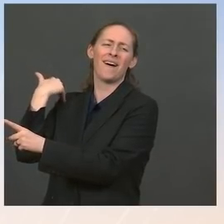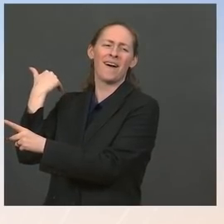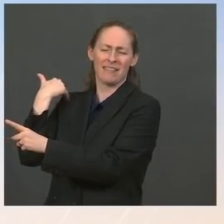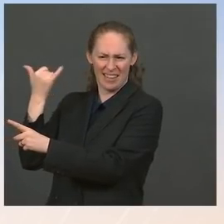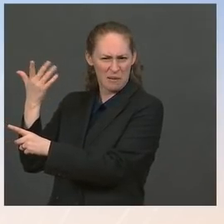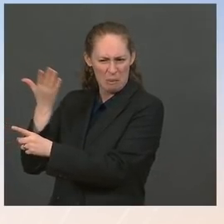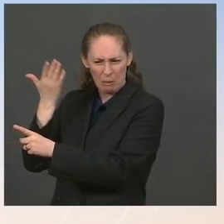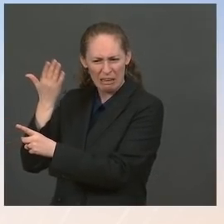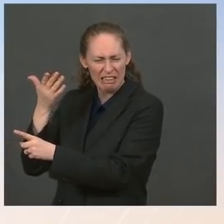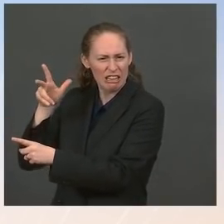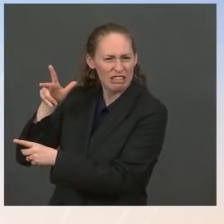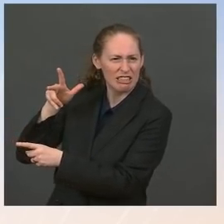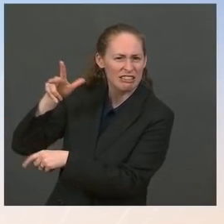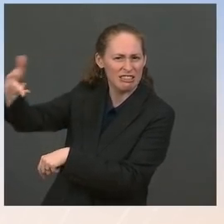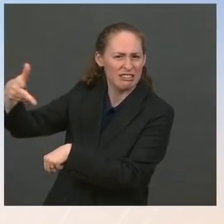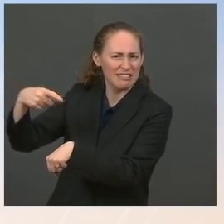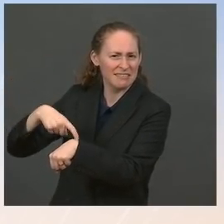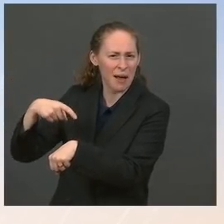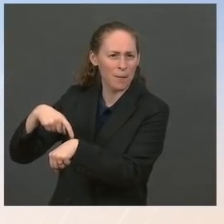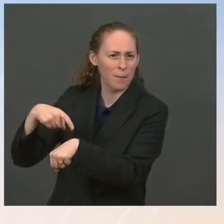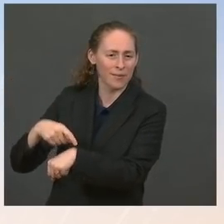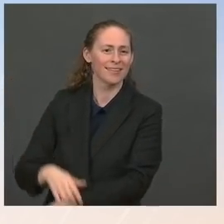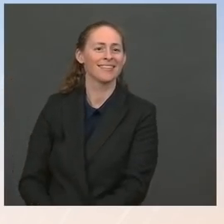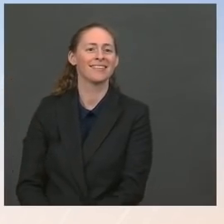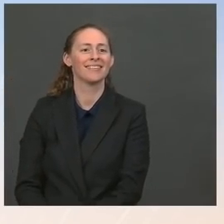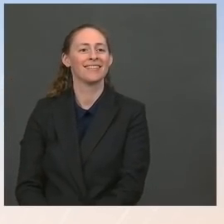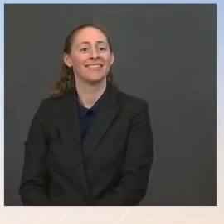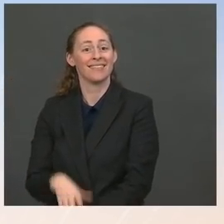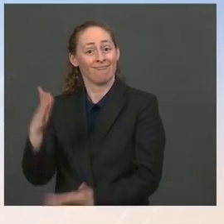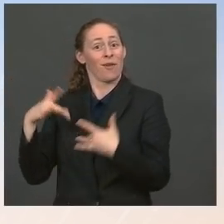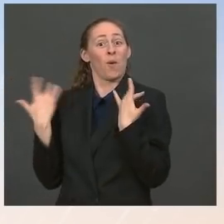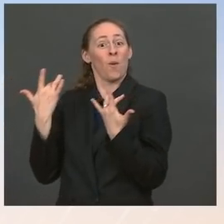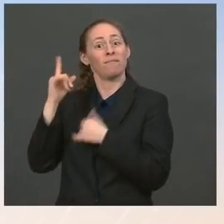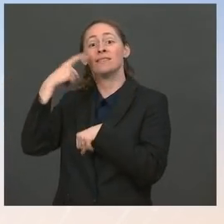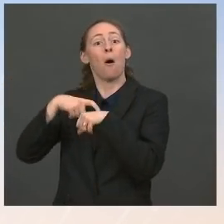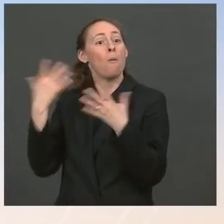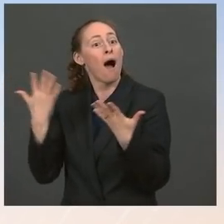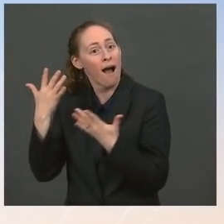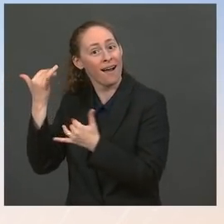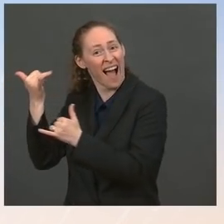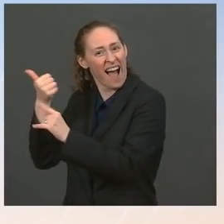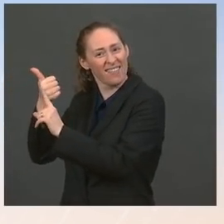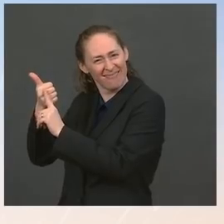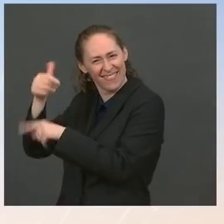But it's his first time joining us as a father. So, on a personal note, congratulations to you